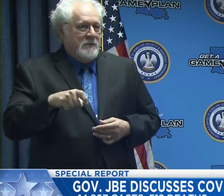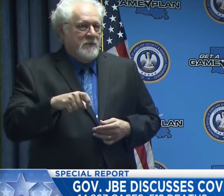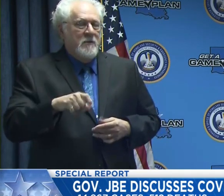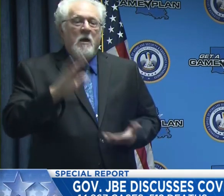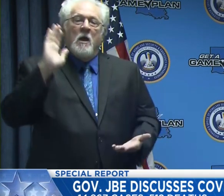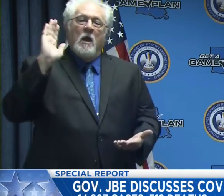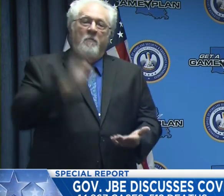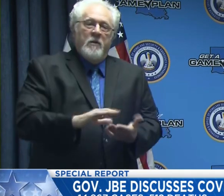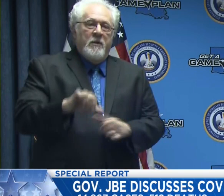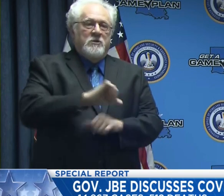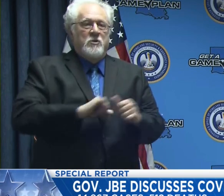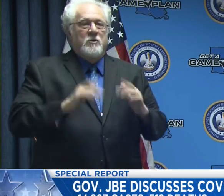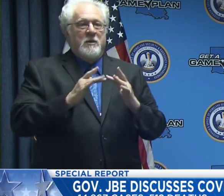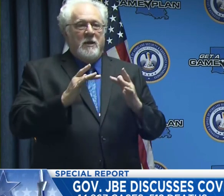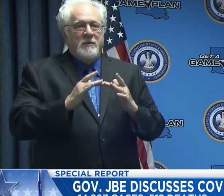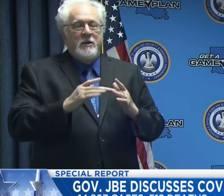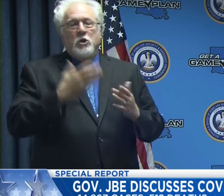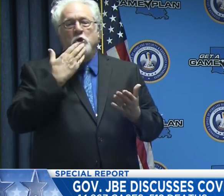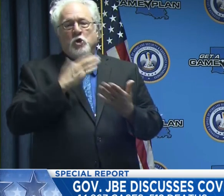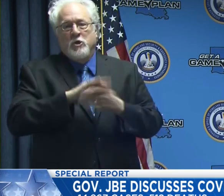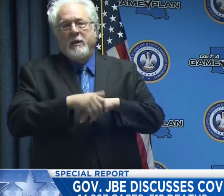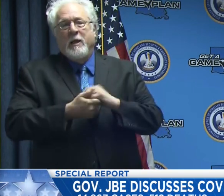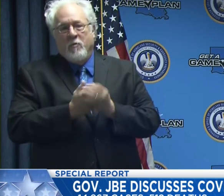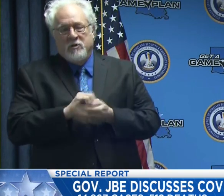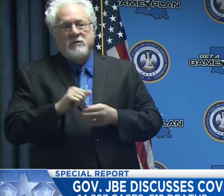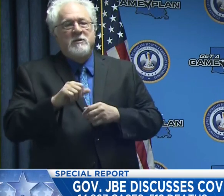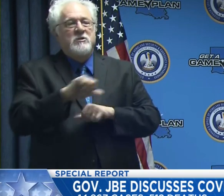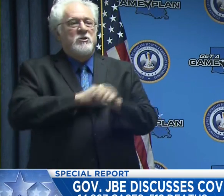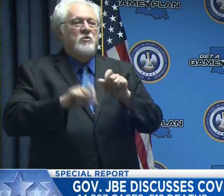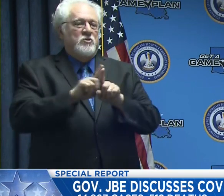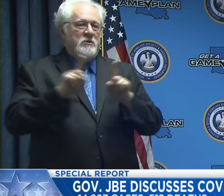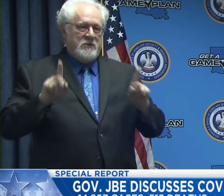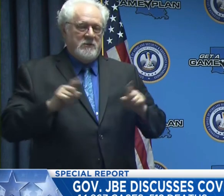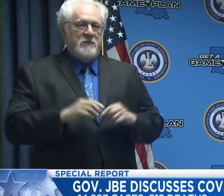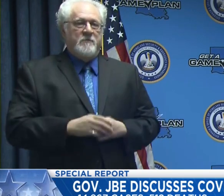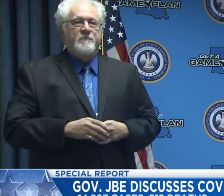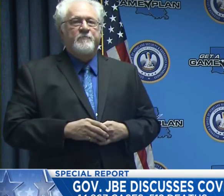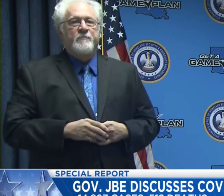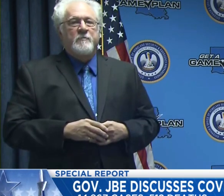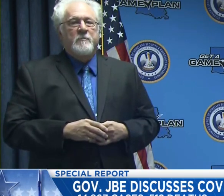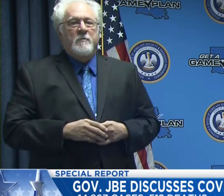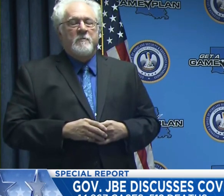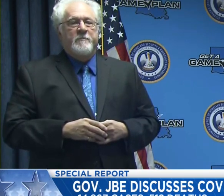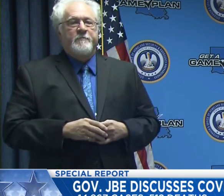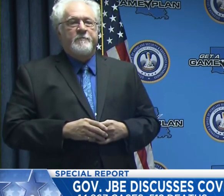WE ONLY GET THAT IF PEOPLE DON'T DO WHAT THEY -- IF THEY DO